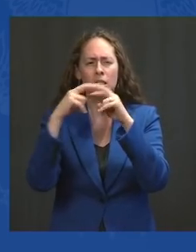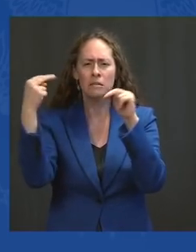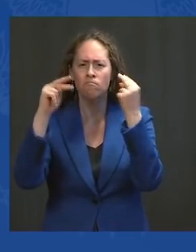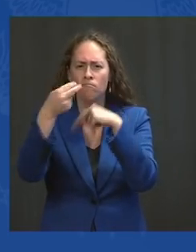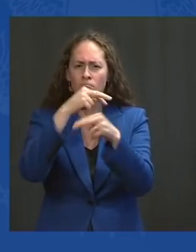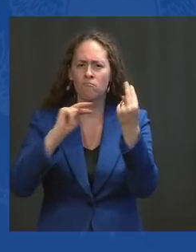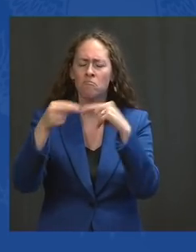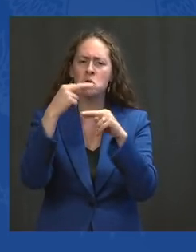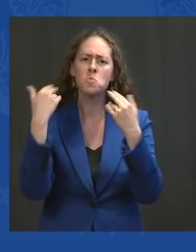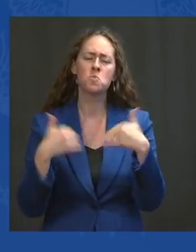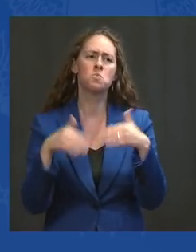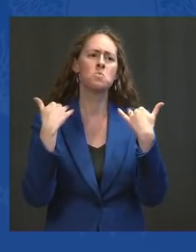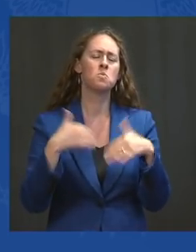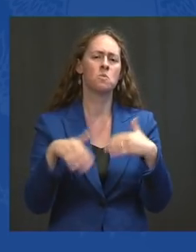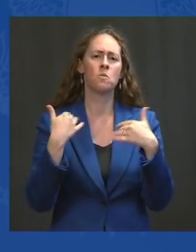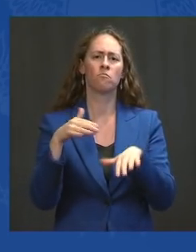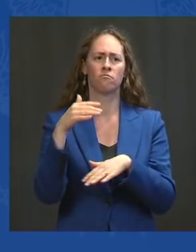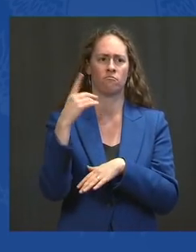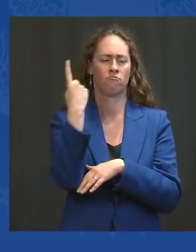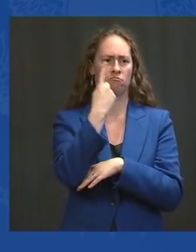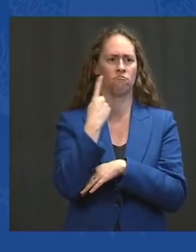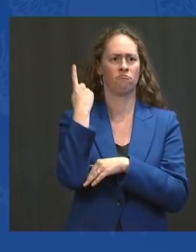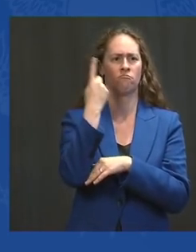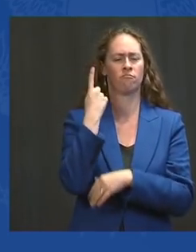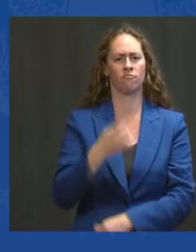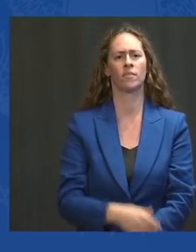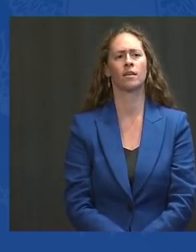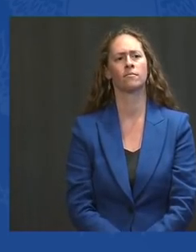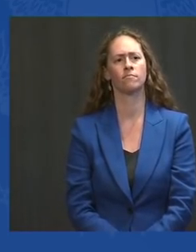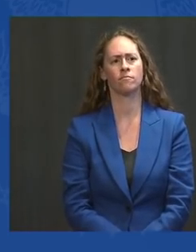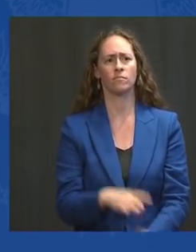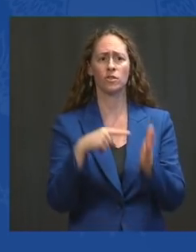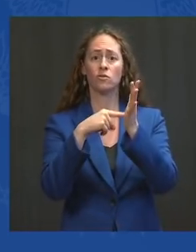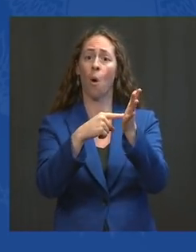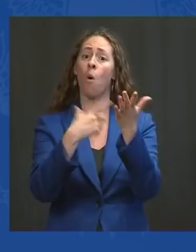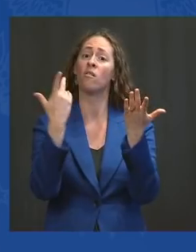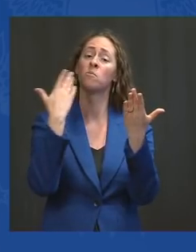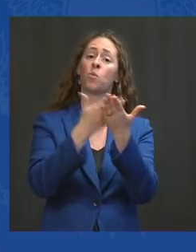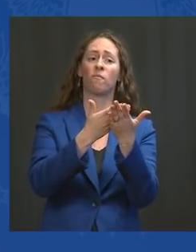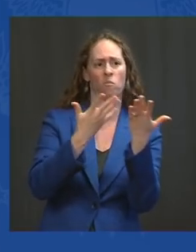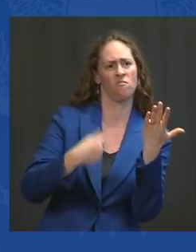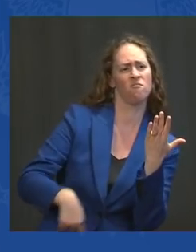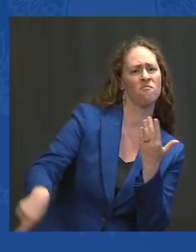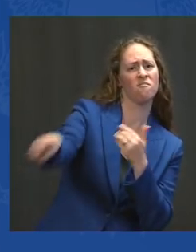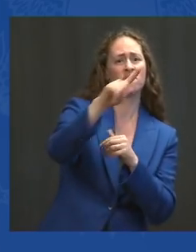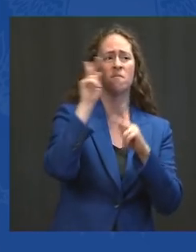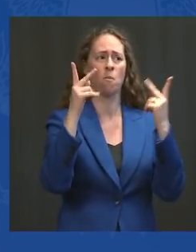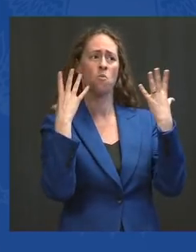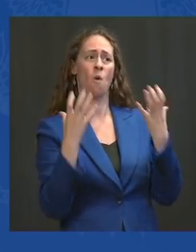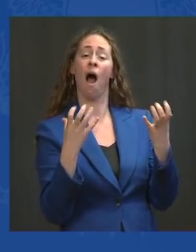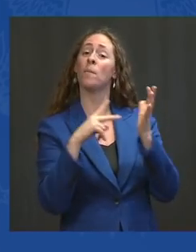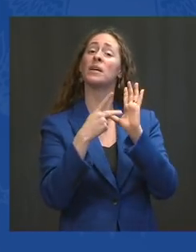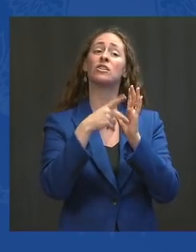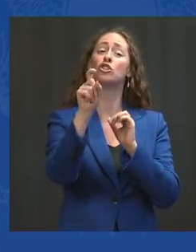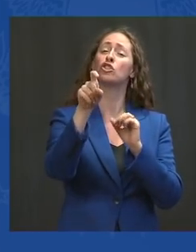of the will of the people in the history of this nation. This should be celebrated -- the example of America at its best.